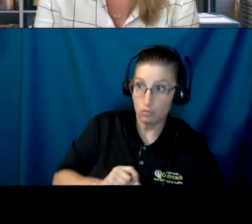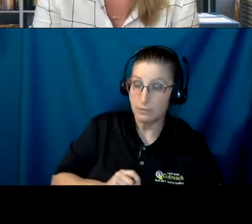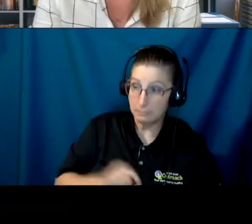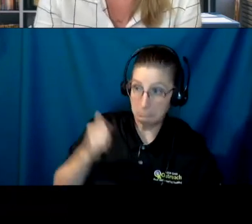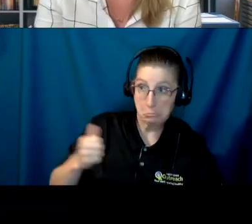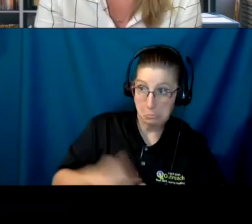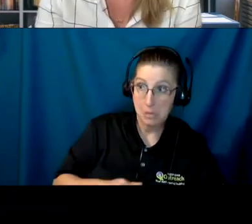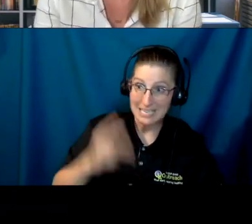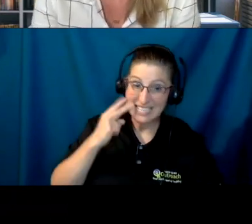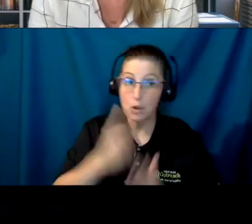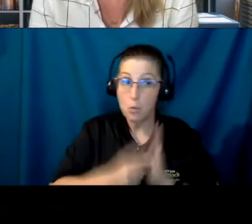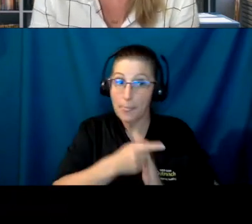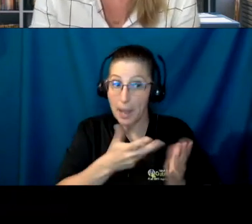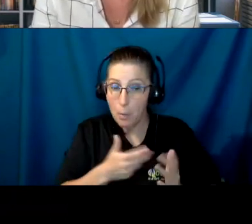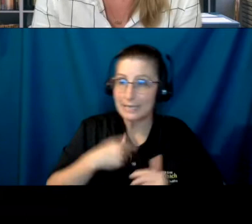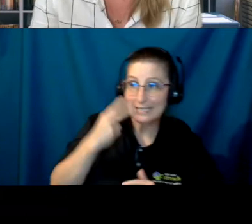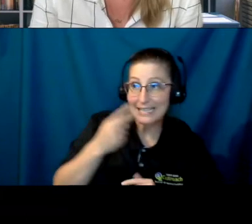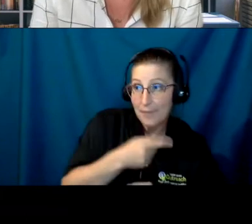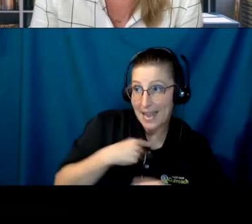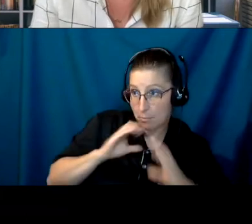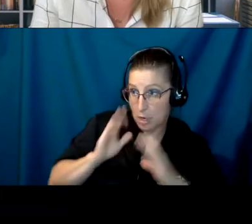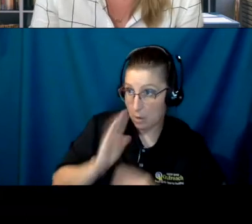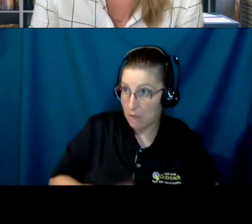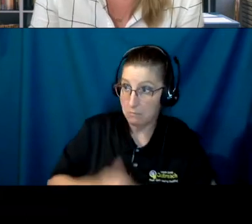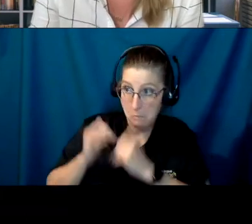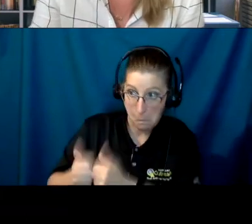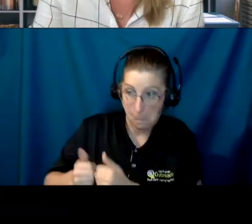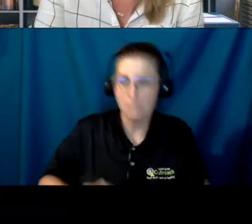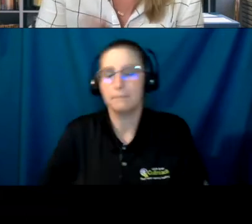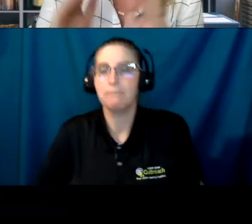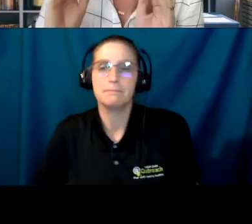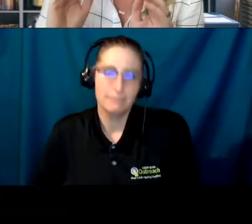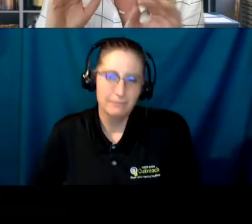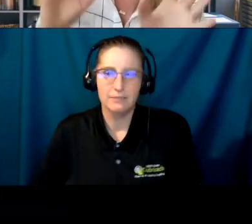you know, what they want let's see what they're gonna communicate. So, you know, I, it kind